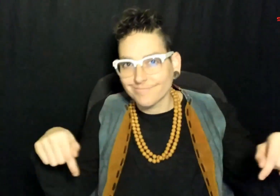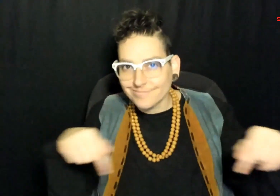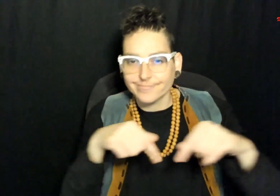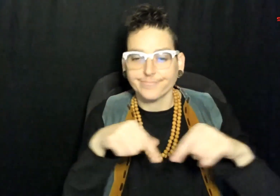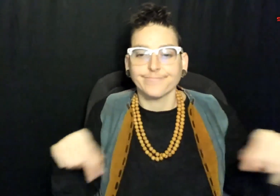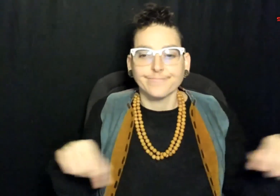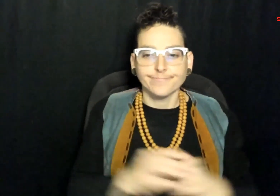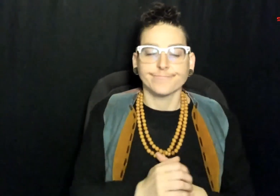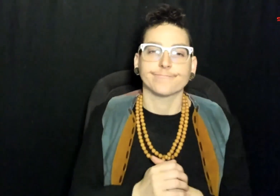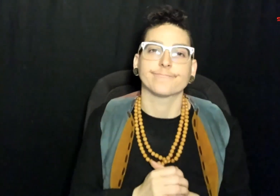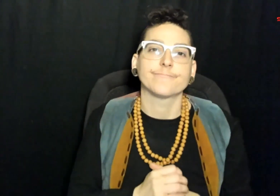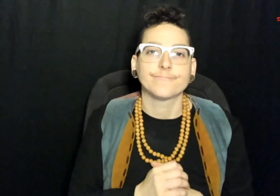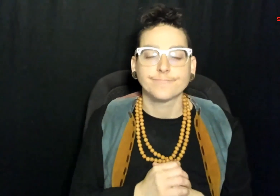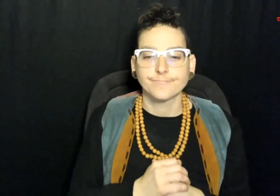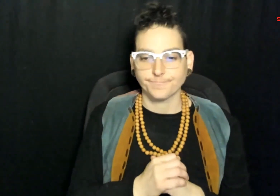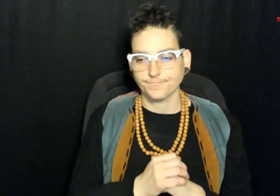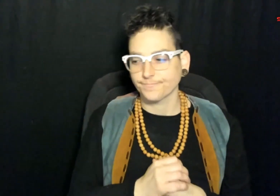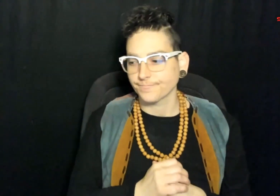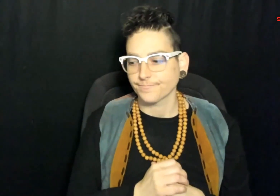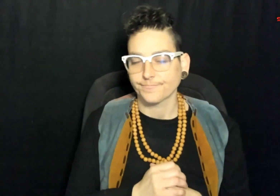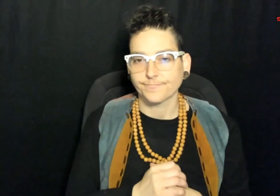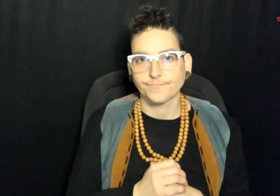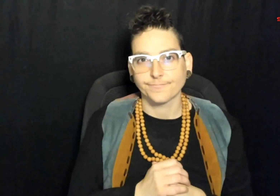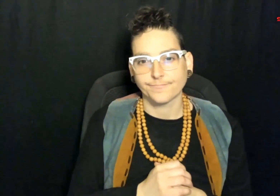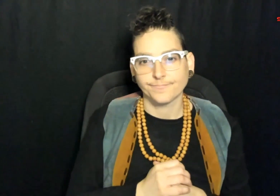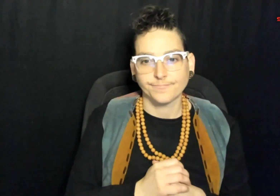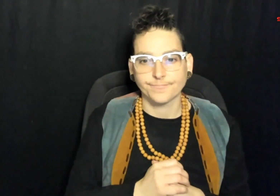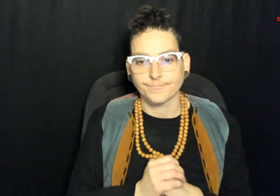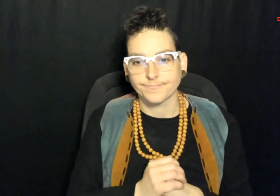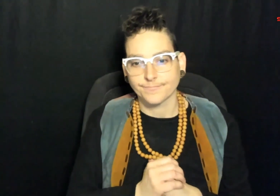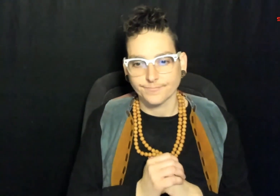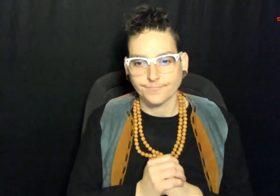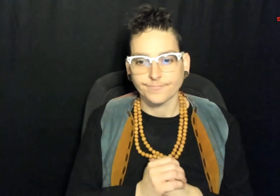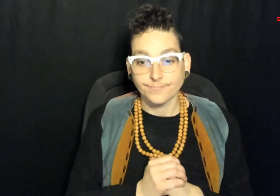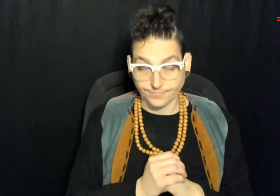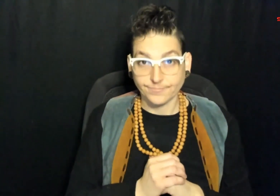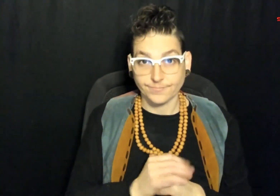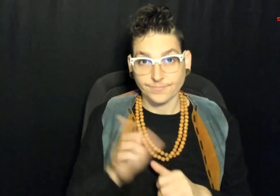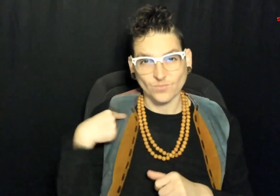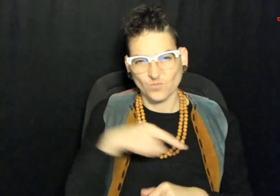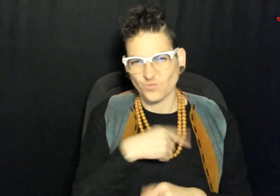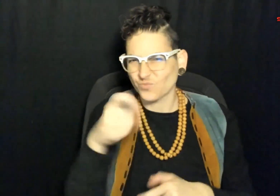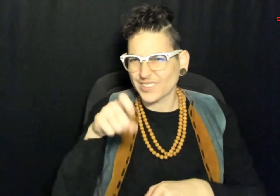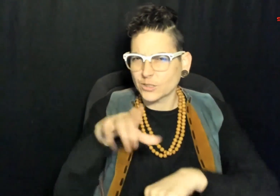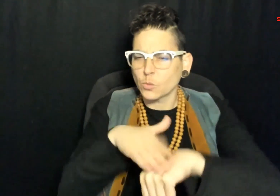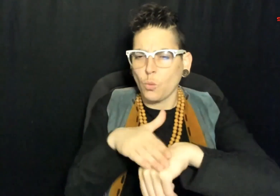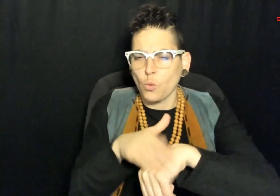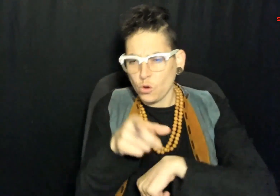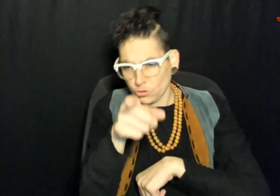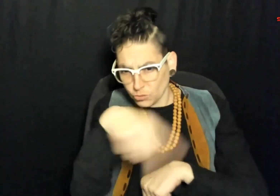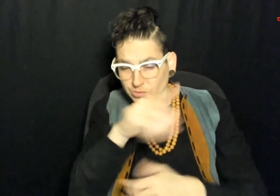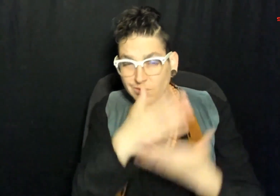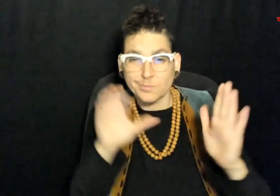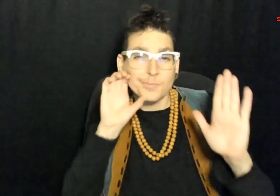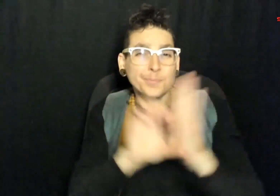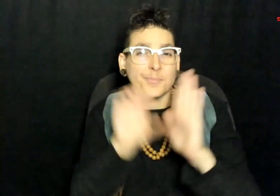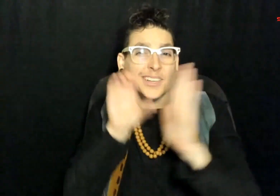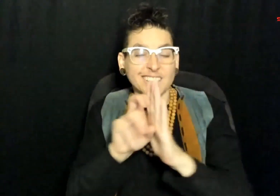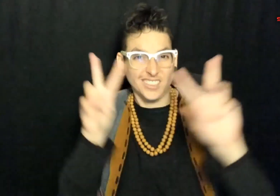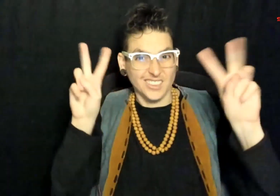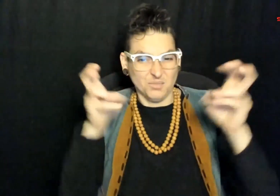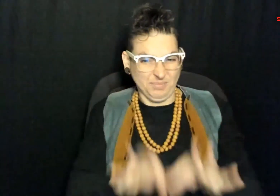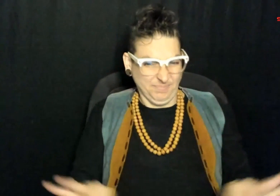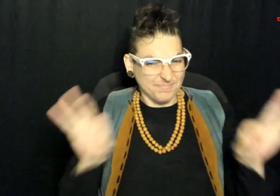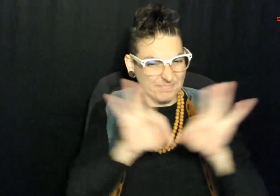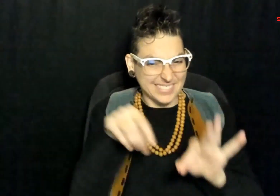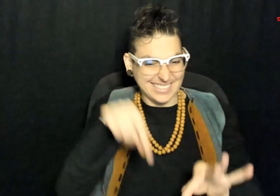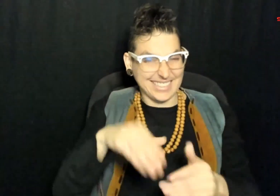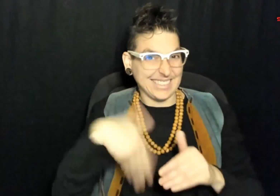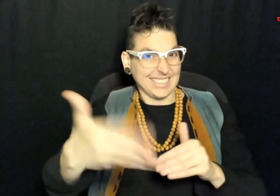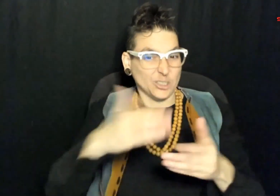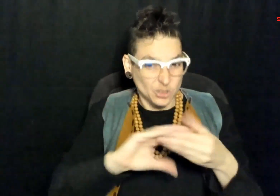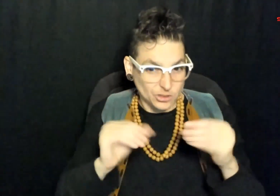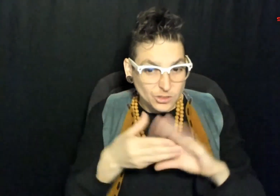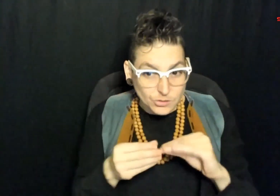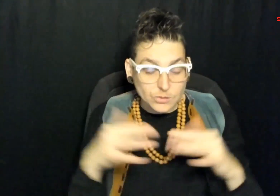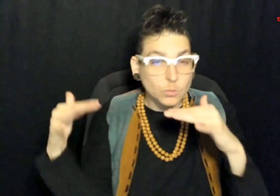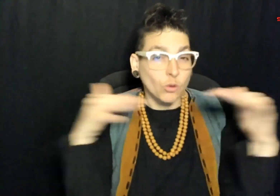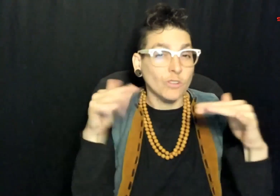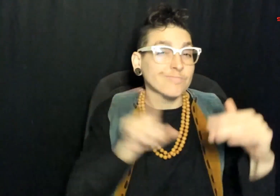we may add it at the bottom of the screen we want to warn you some of the images and